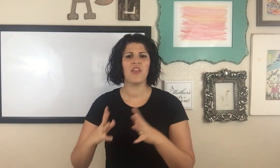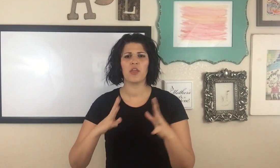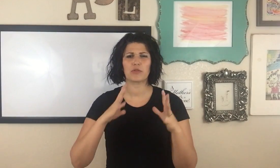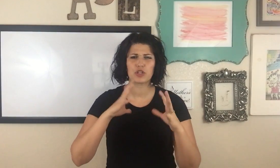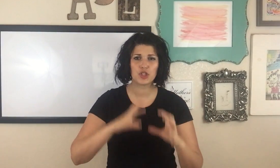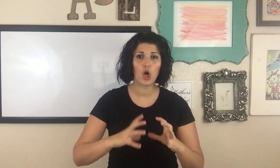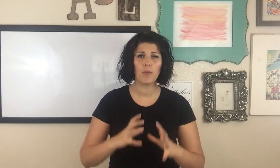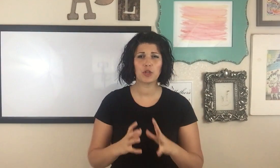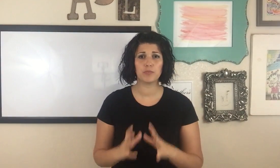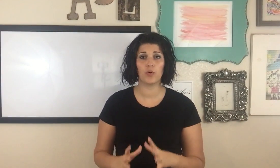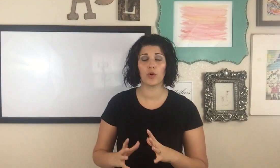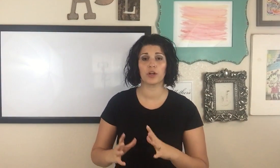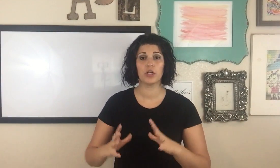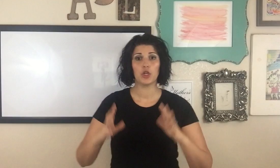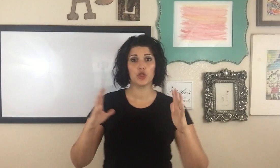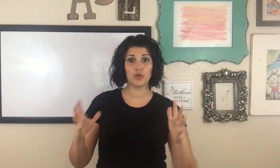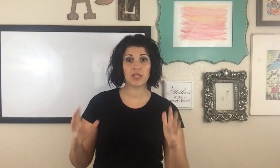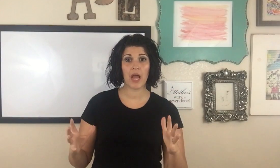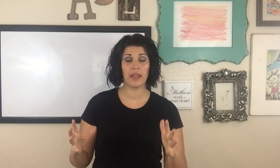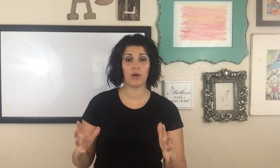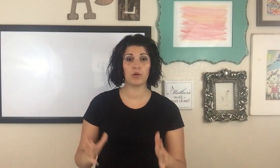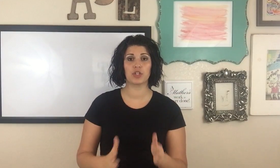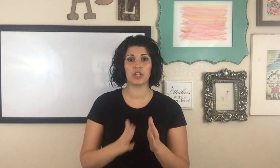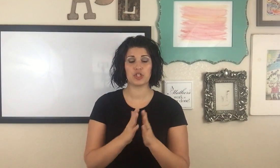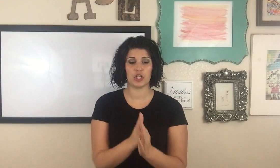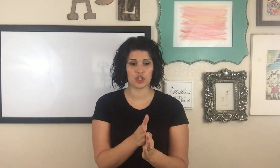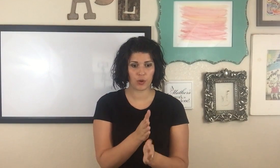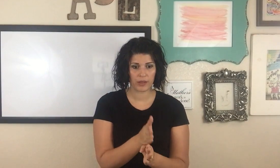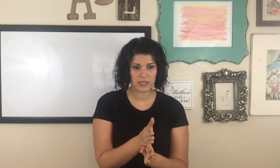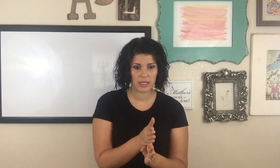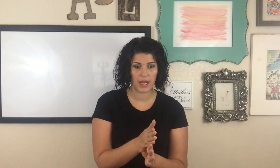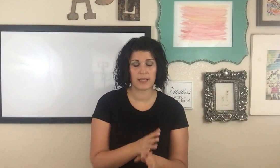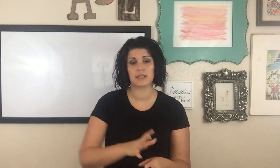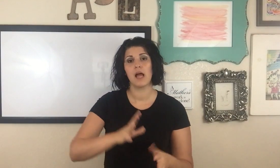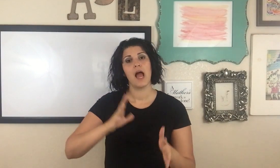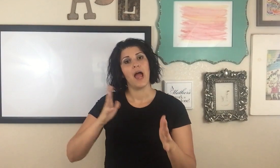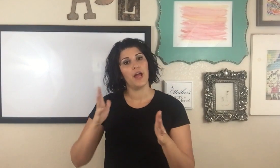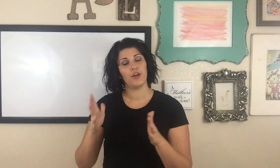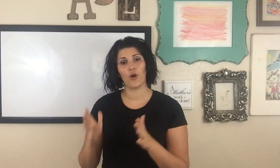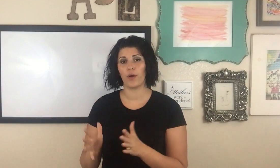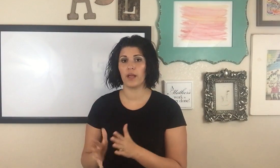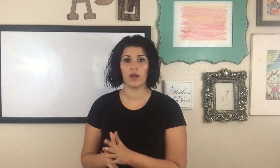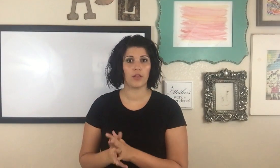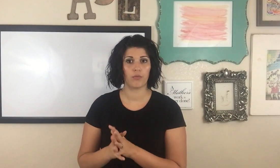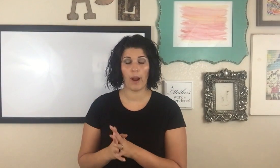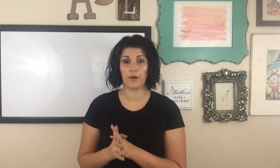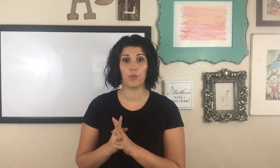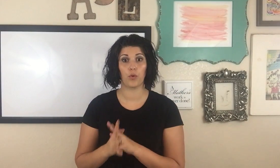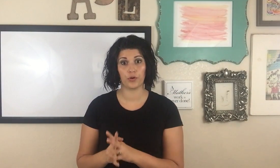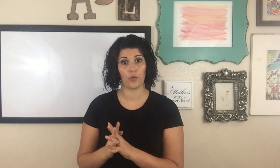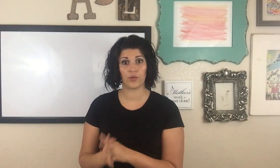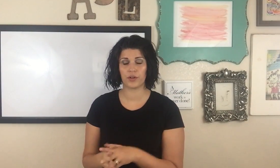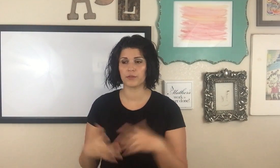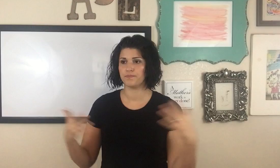And then we're so much more to sign language than just knowing the signs and knowing the right word order.